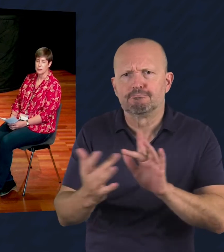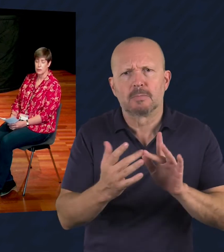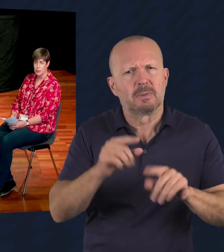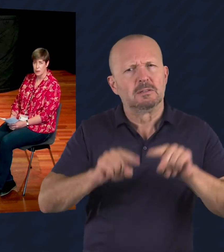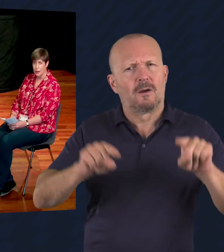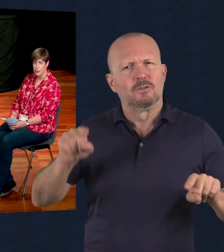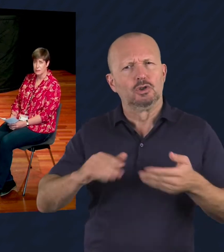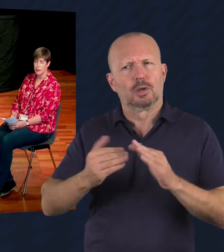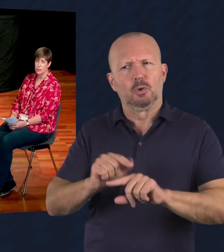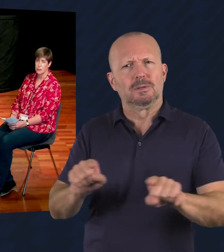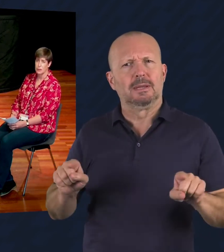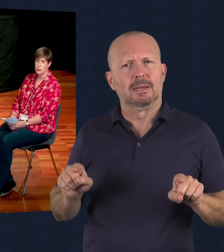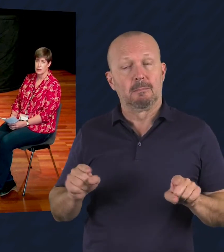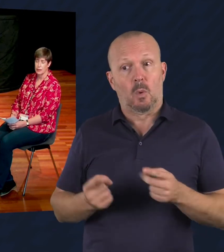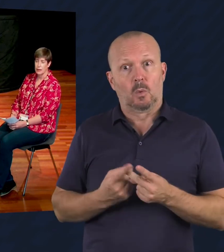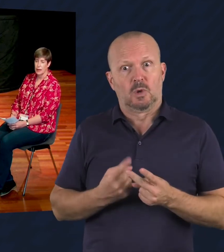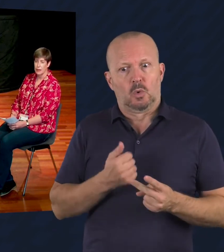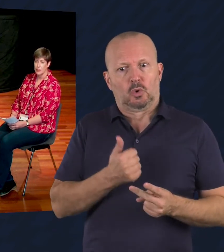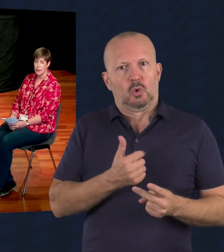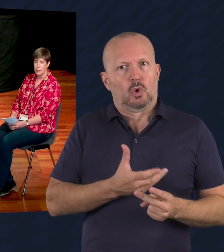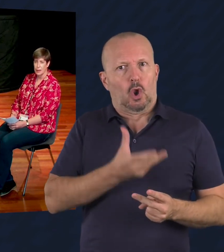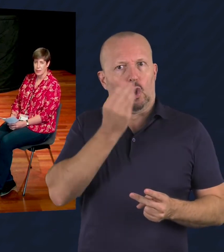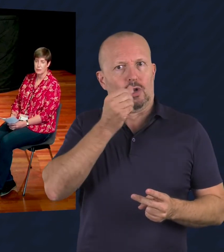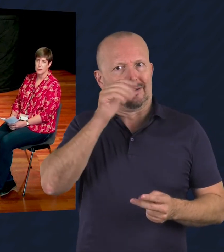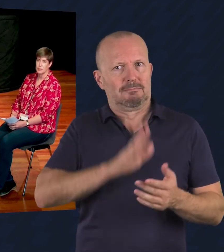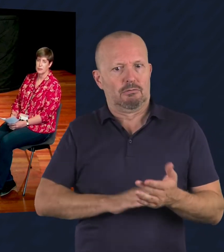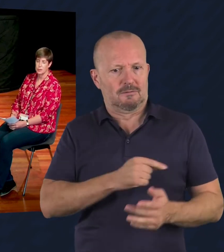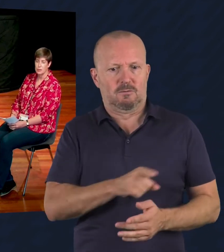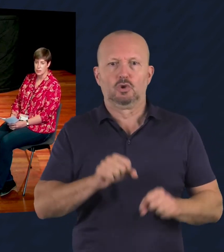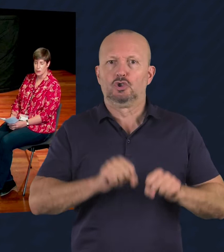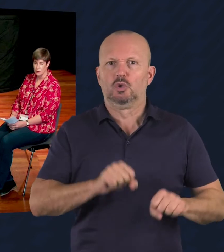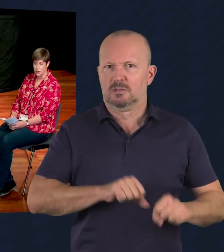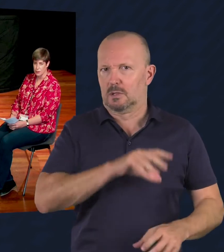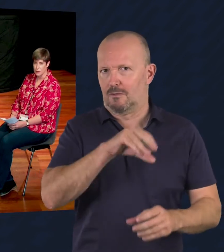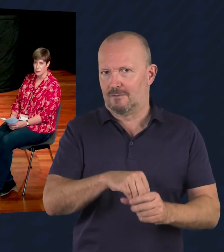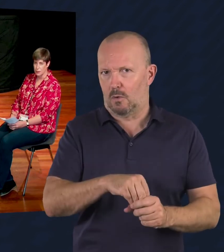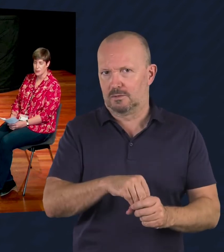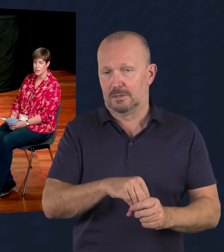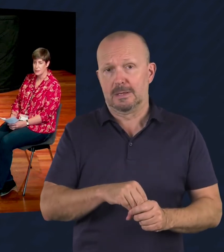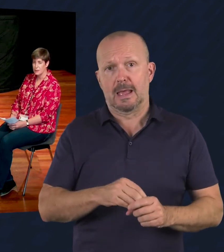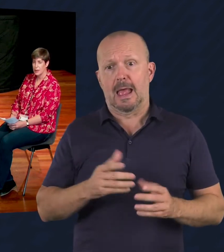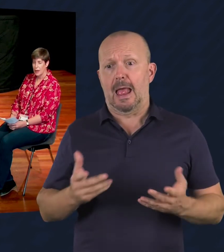but also about making sure that it was a learning experience for the students who got involved in the process.